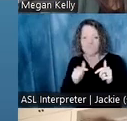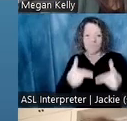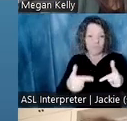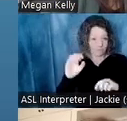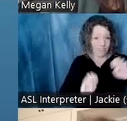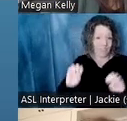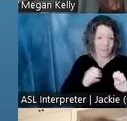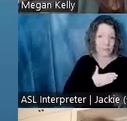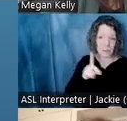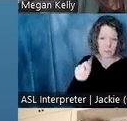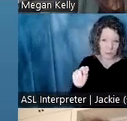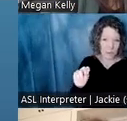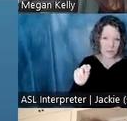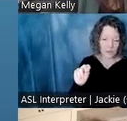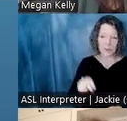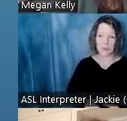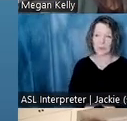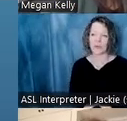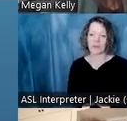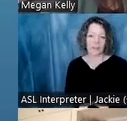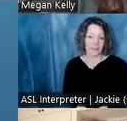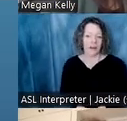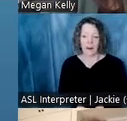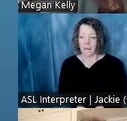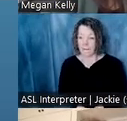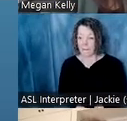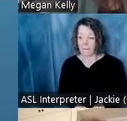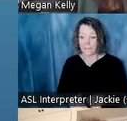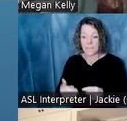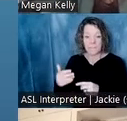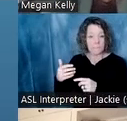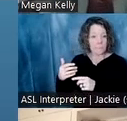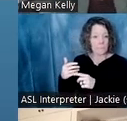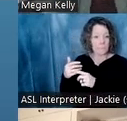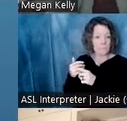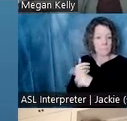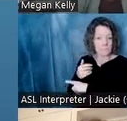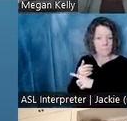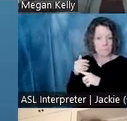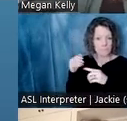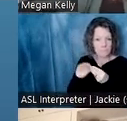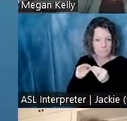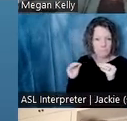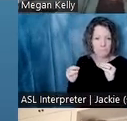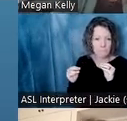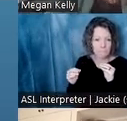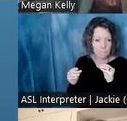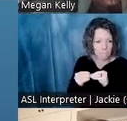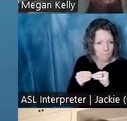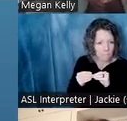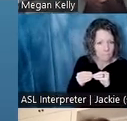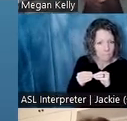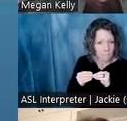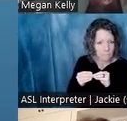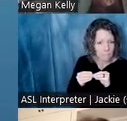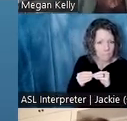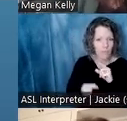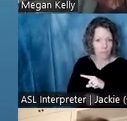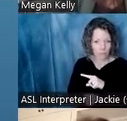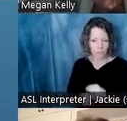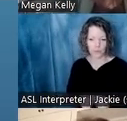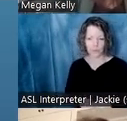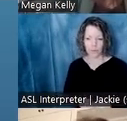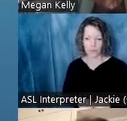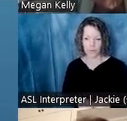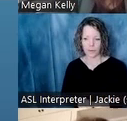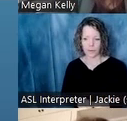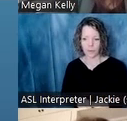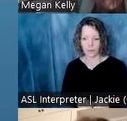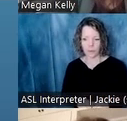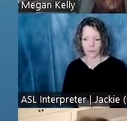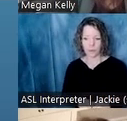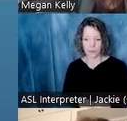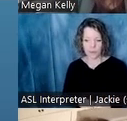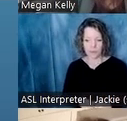number in here, and I would like people to take some time to finish those surveys for us. And we